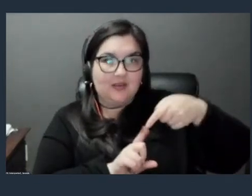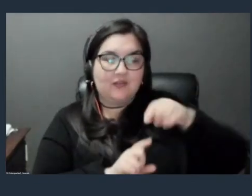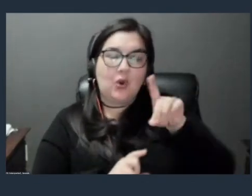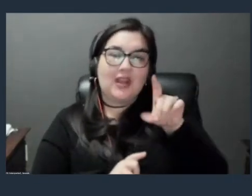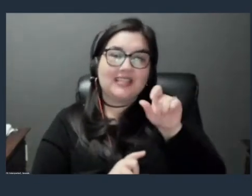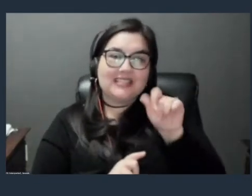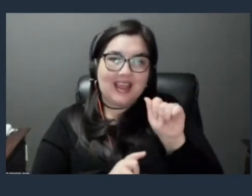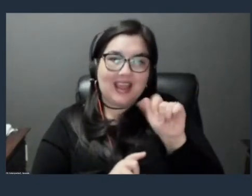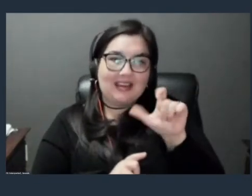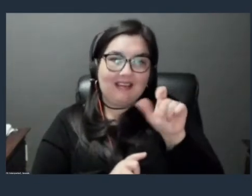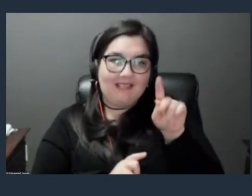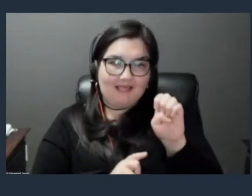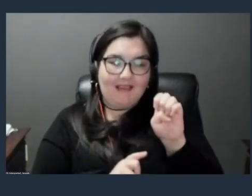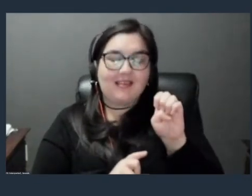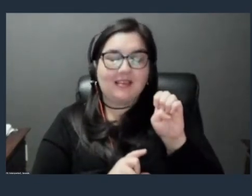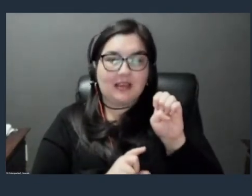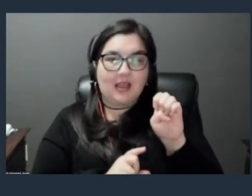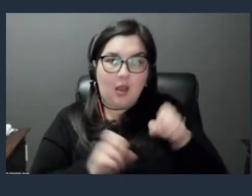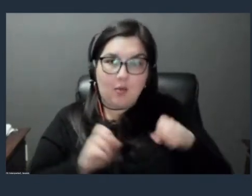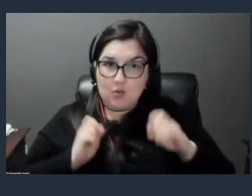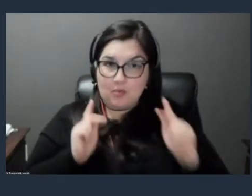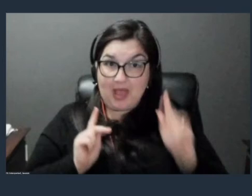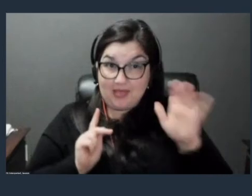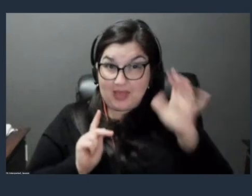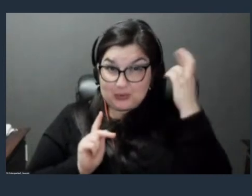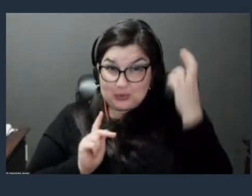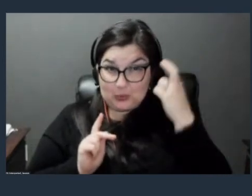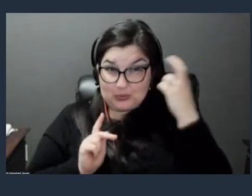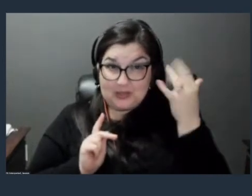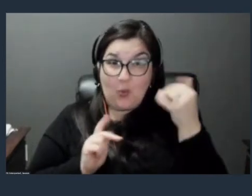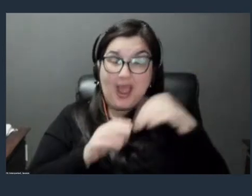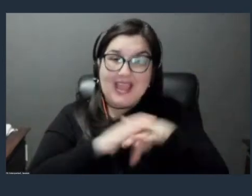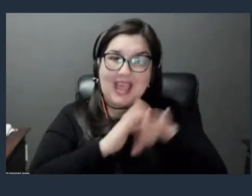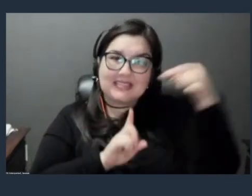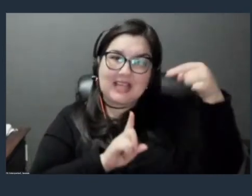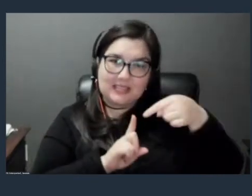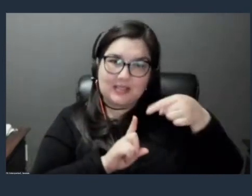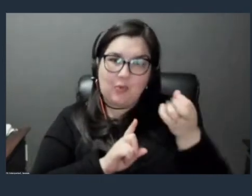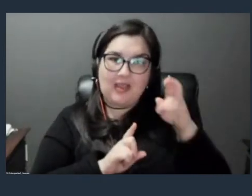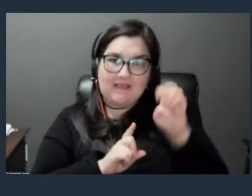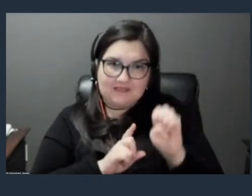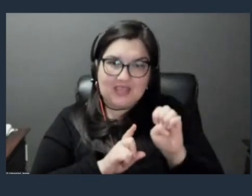And it was in fact the reason why the access point feature was initially conceived in 2019.